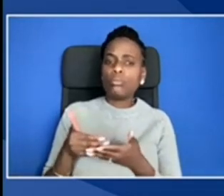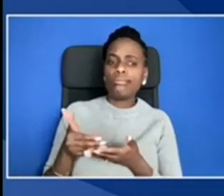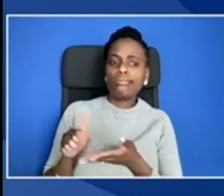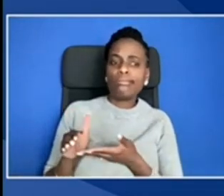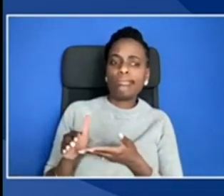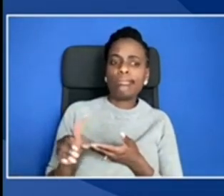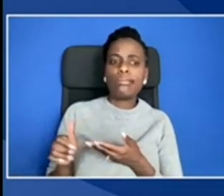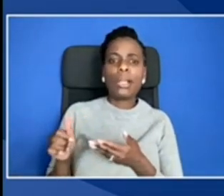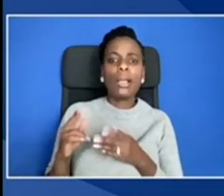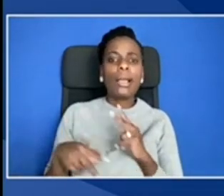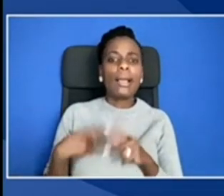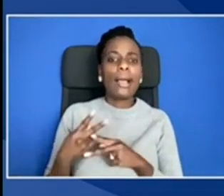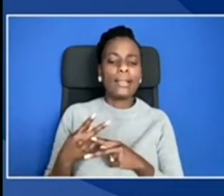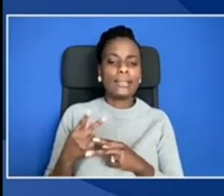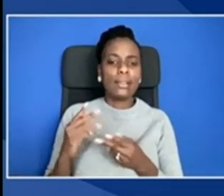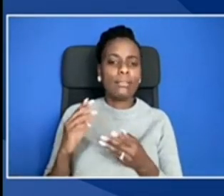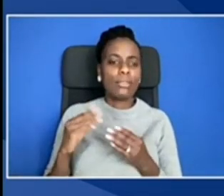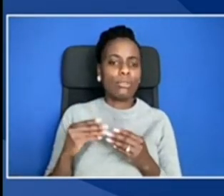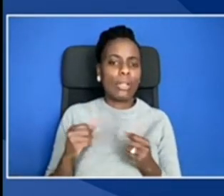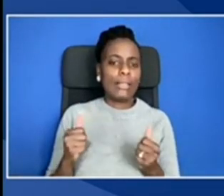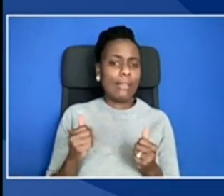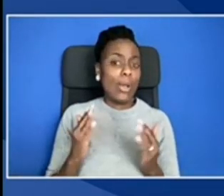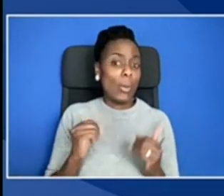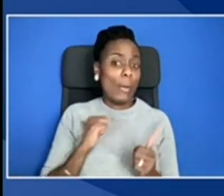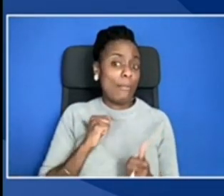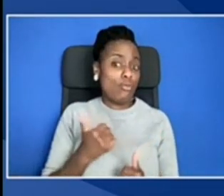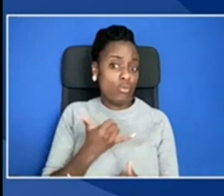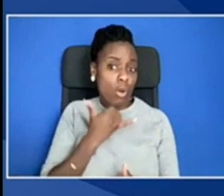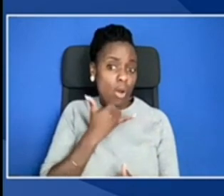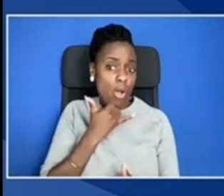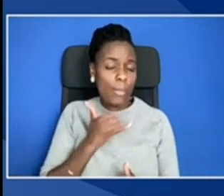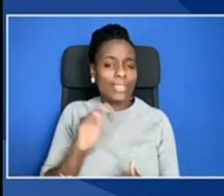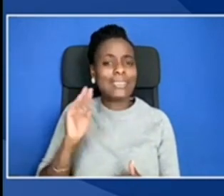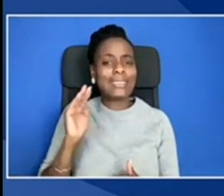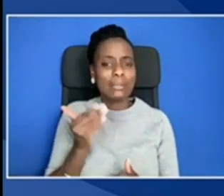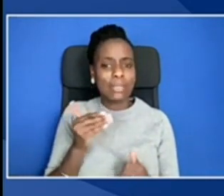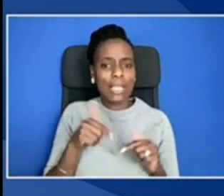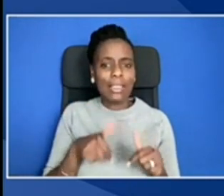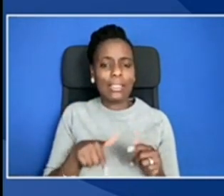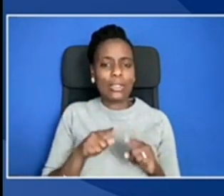hope that I'm wrong, but it appears to me that this question is indicating, because